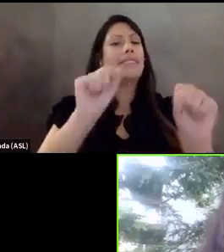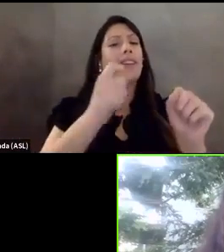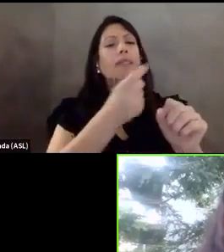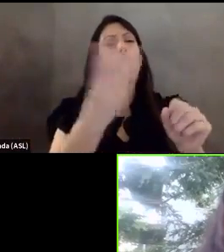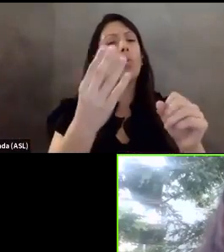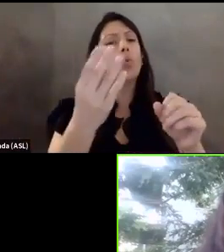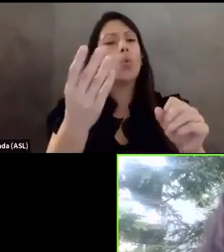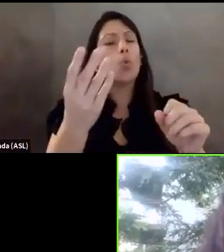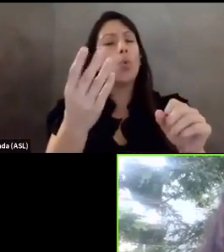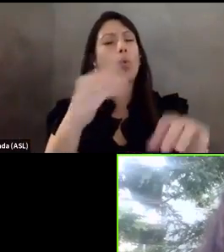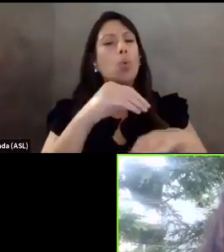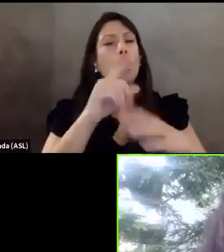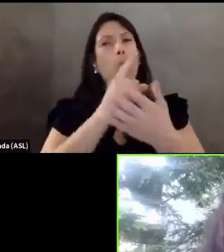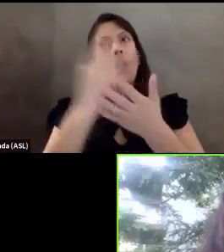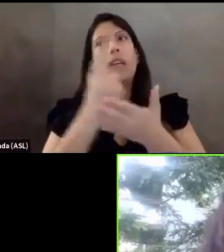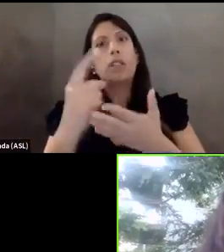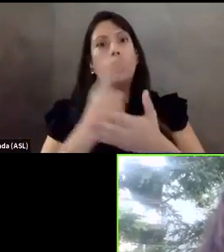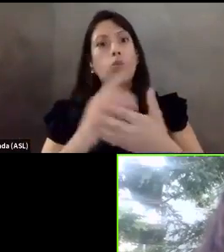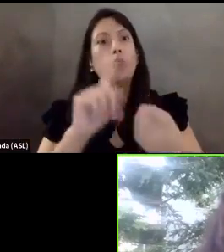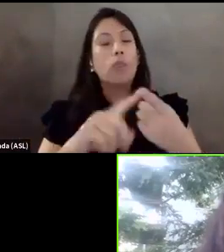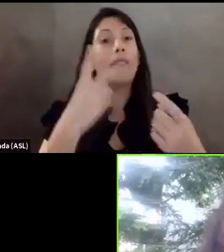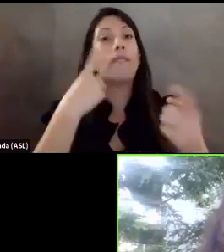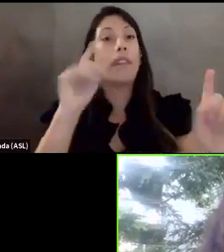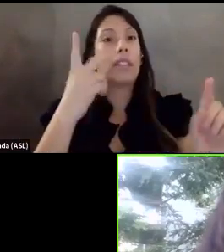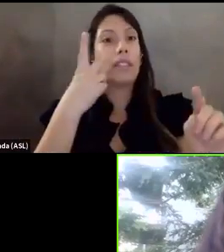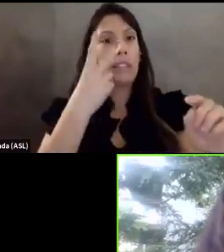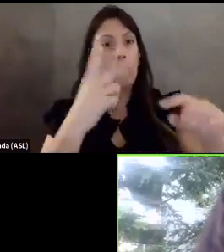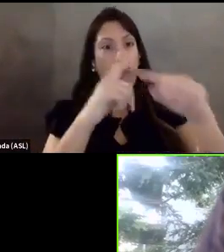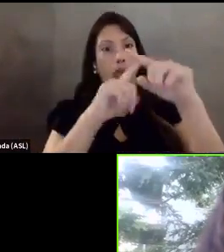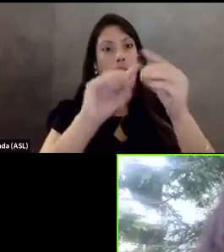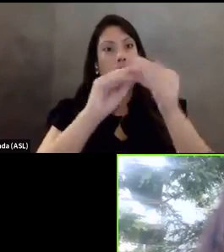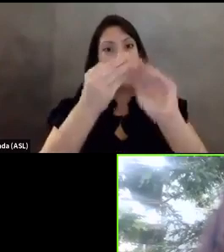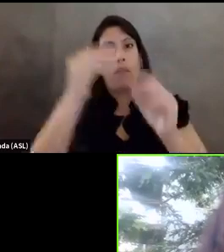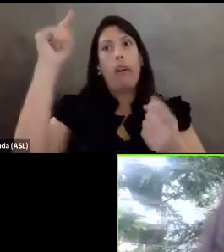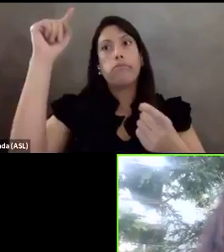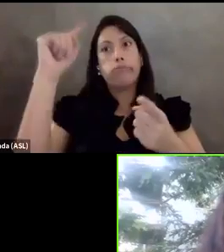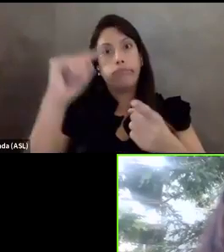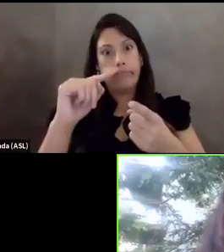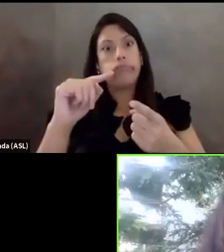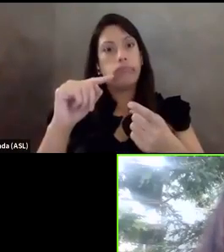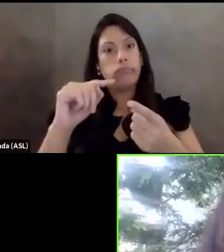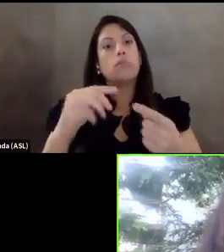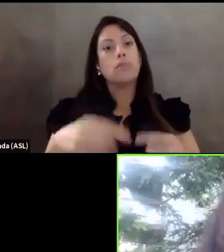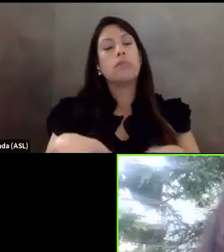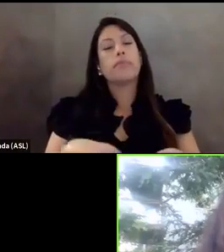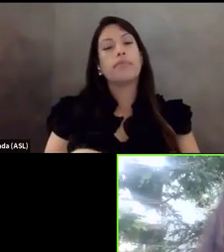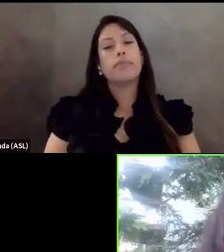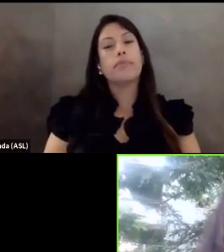effect, is, I think, going to really have a positive impact on our COVID situation.